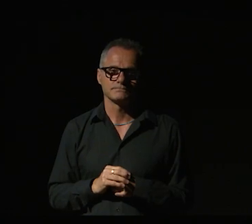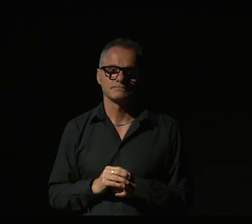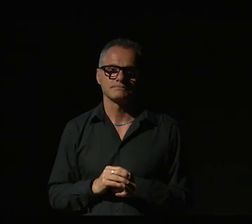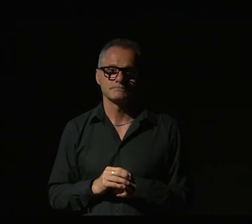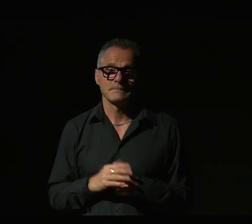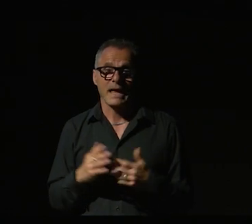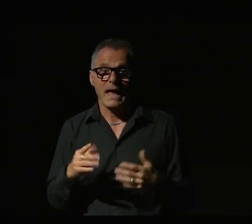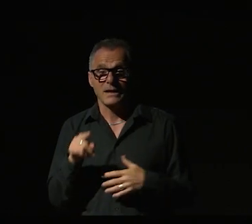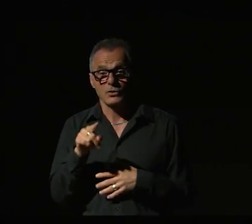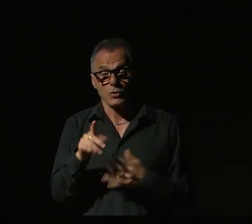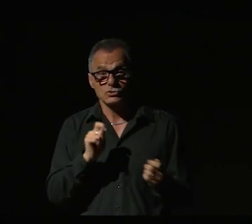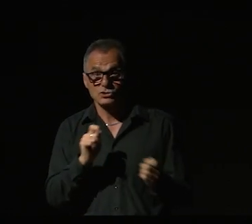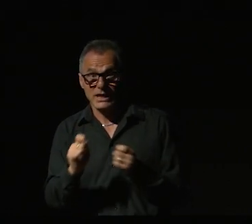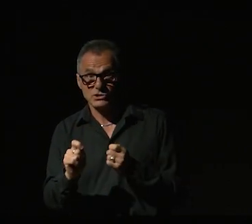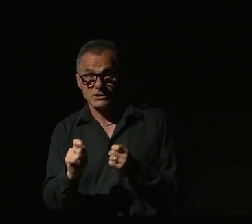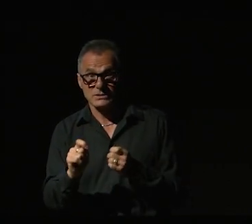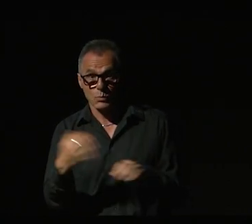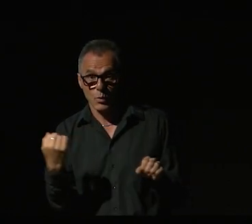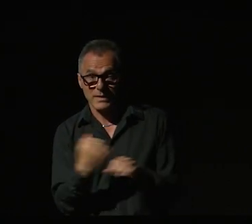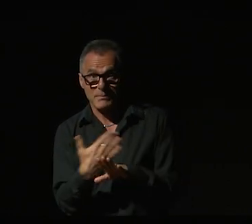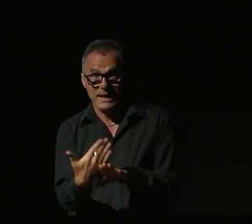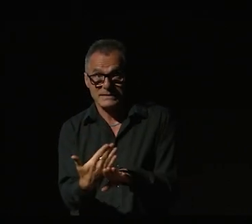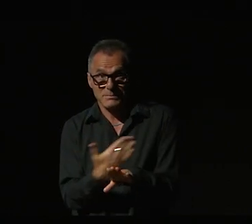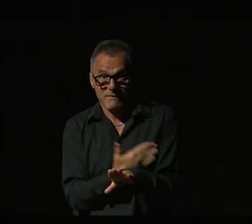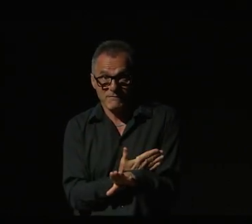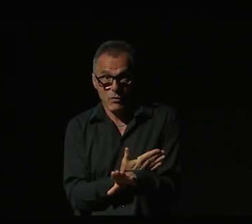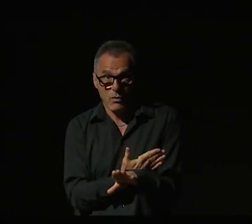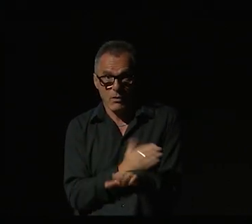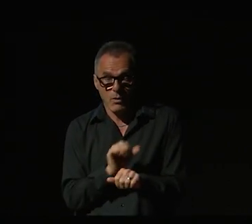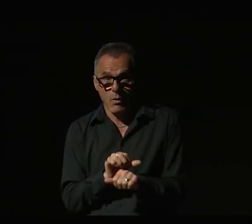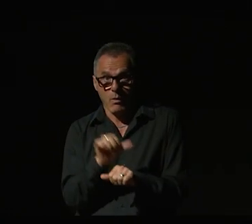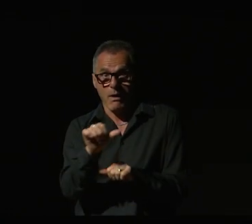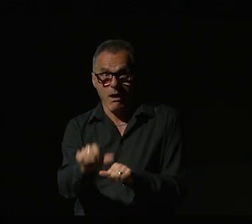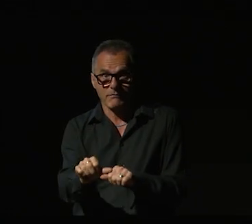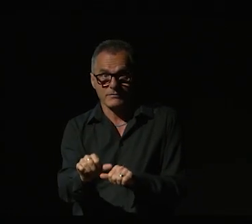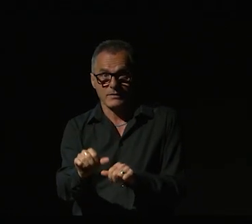before the composition was then transferred onto the ceiling.